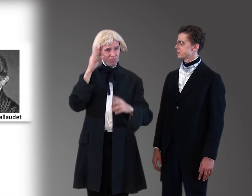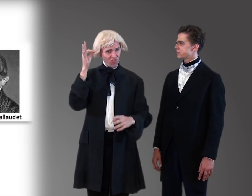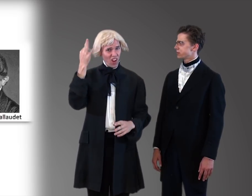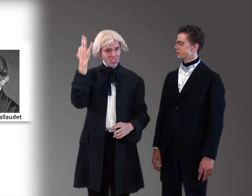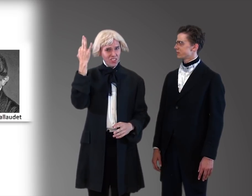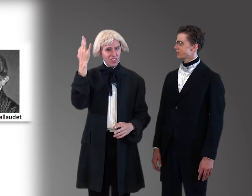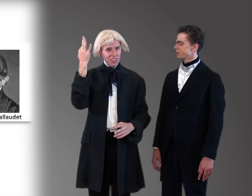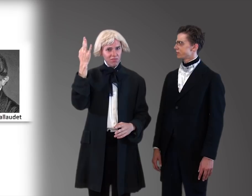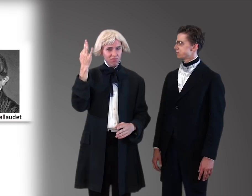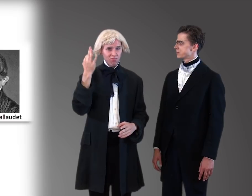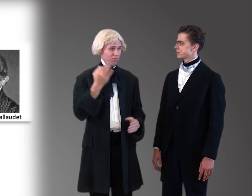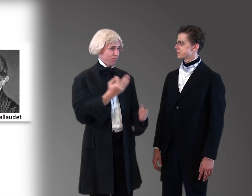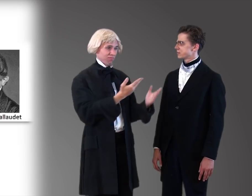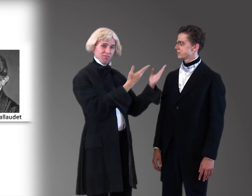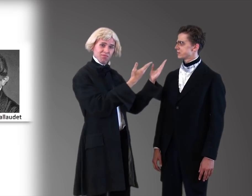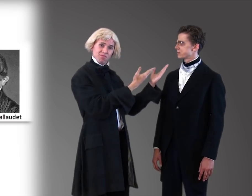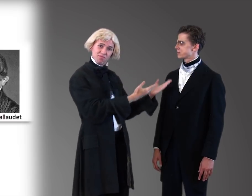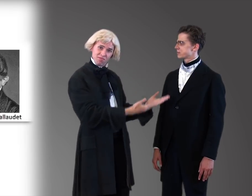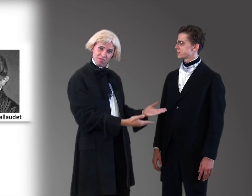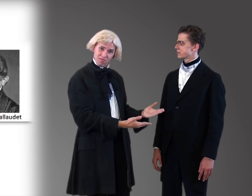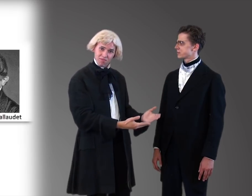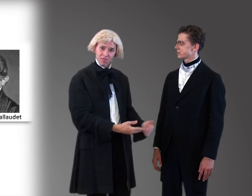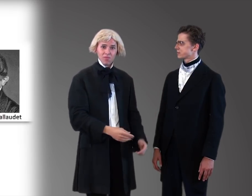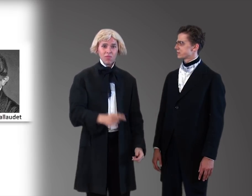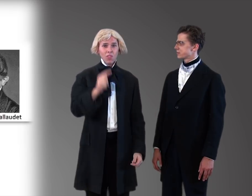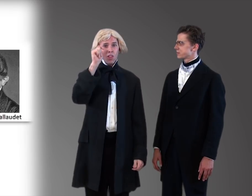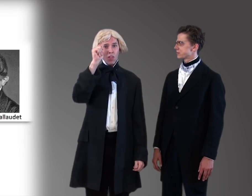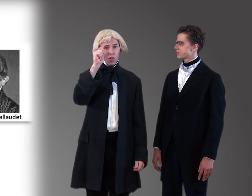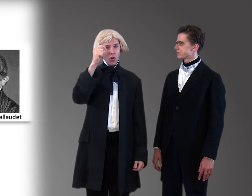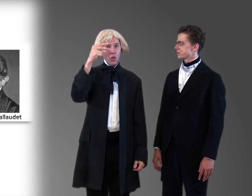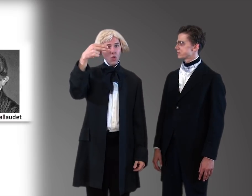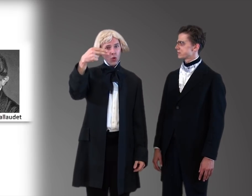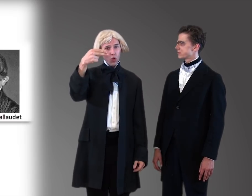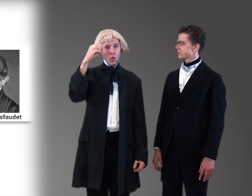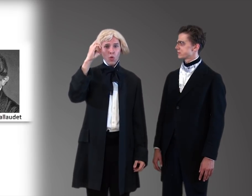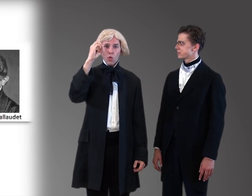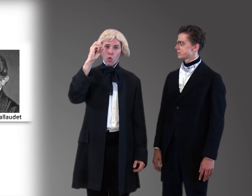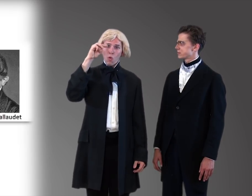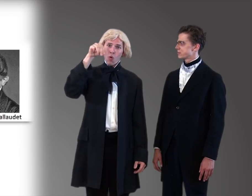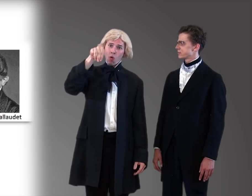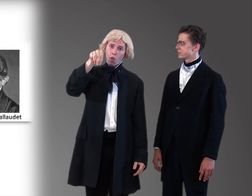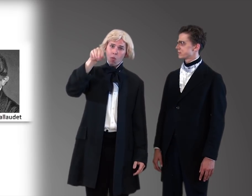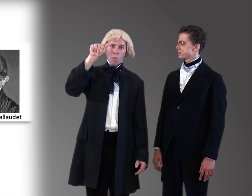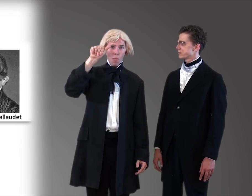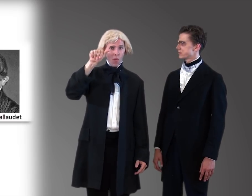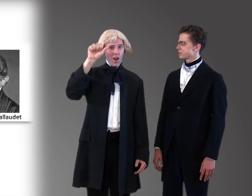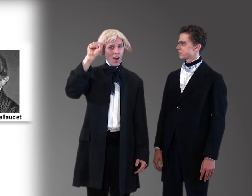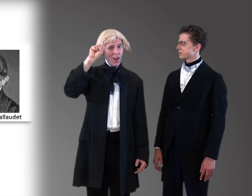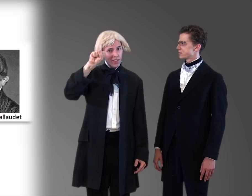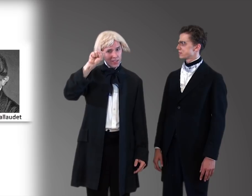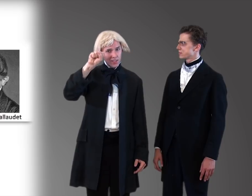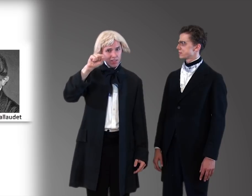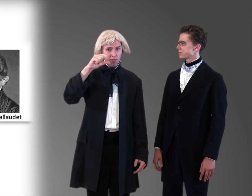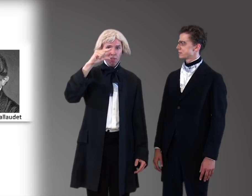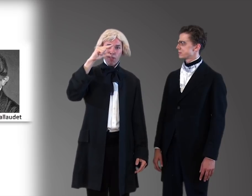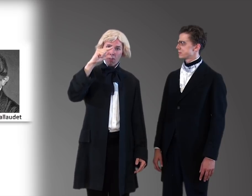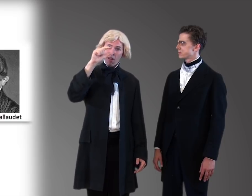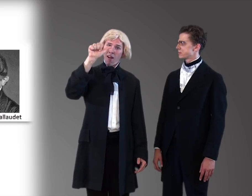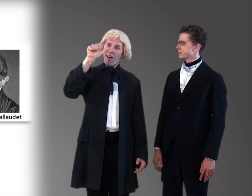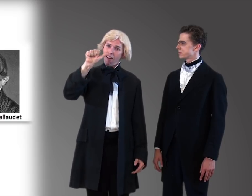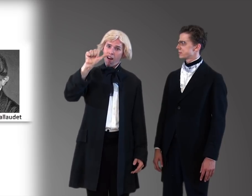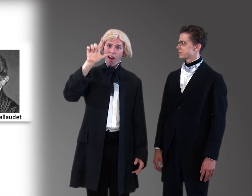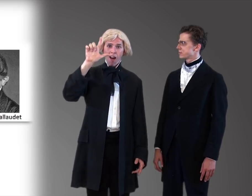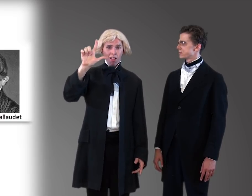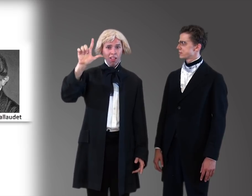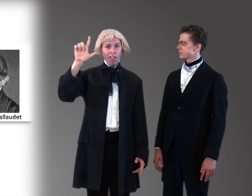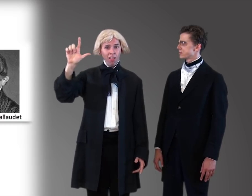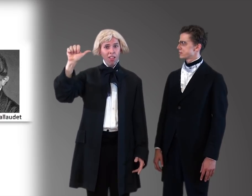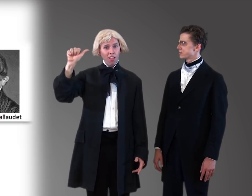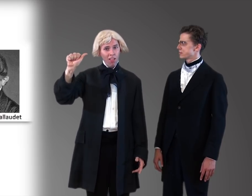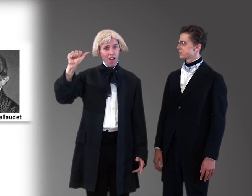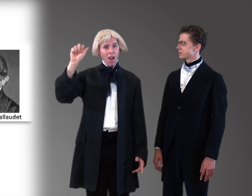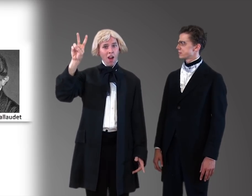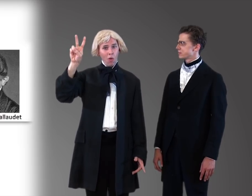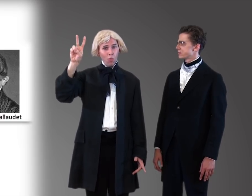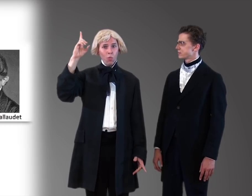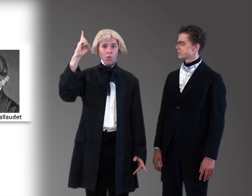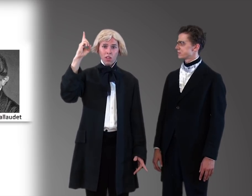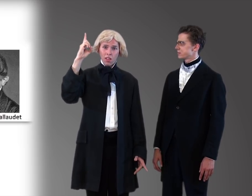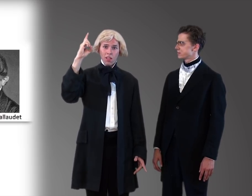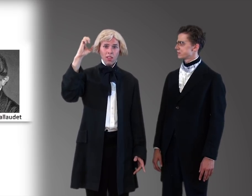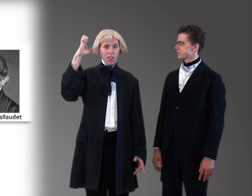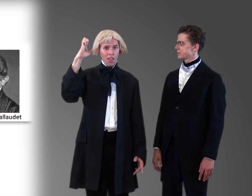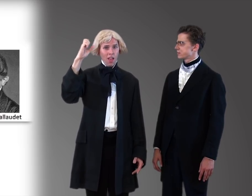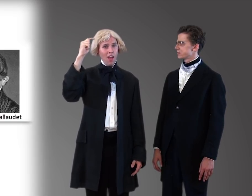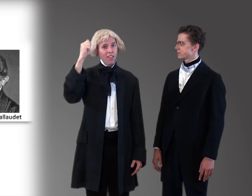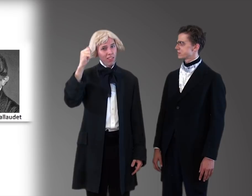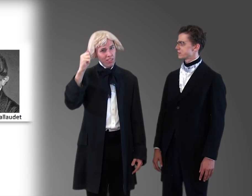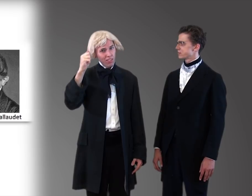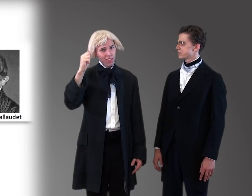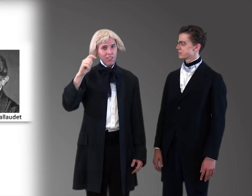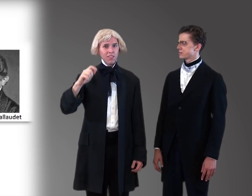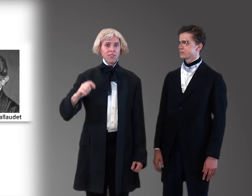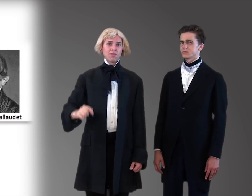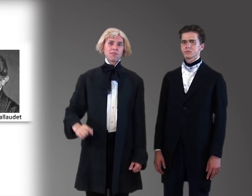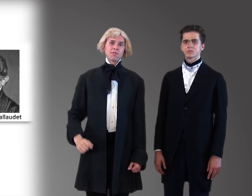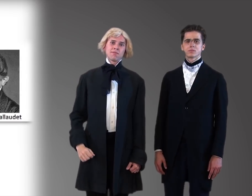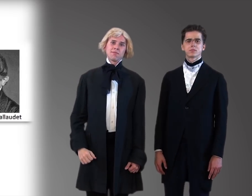of the Deaf in Paris, France. This person is Thomas Gallaudet.